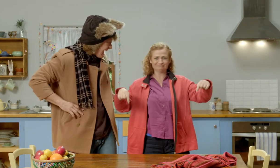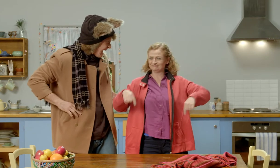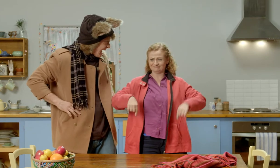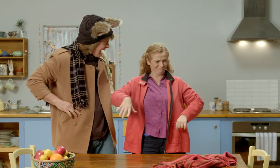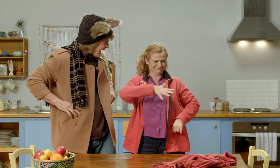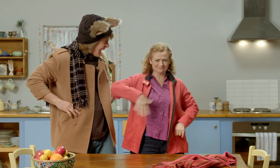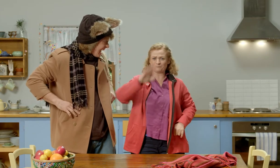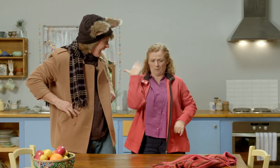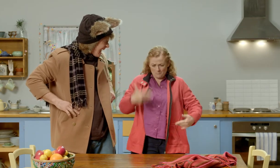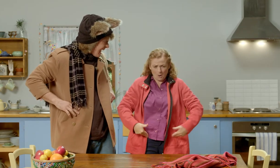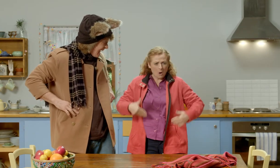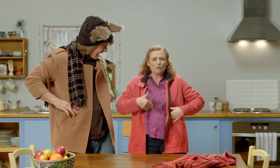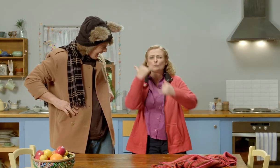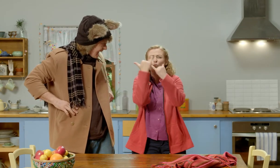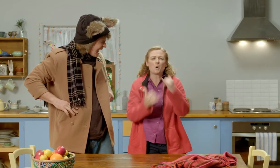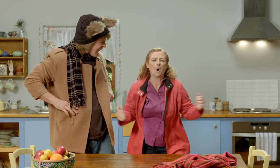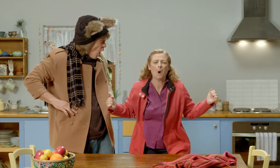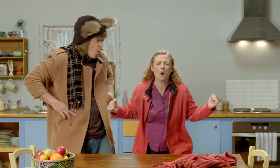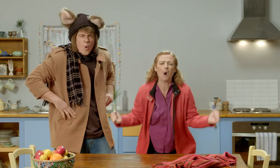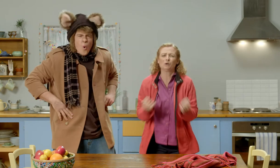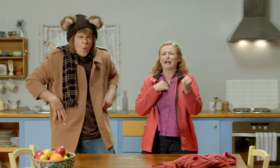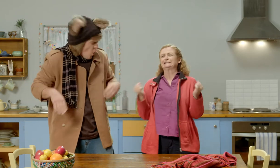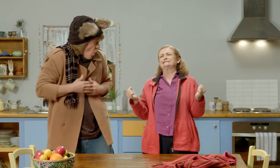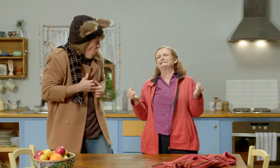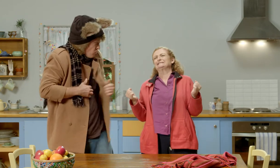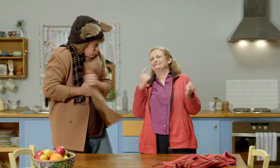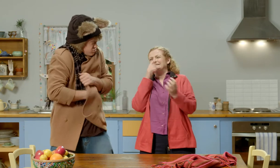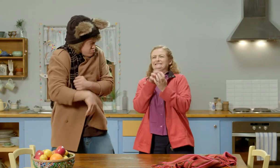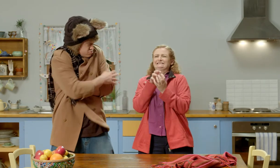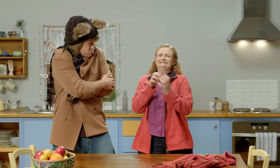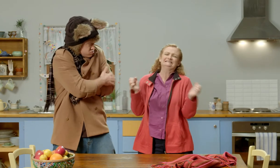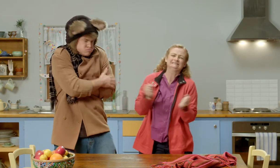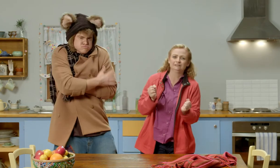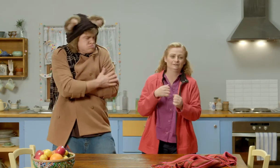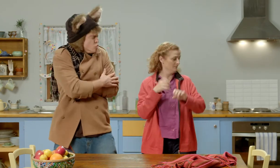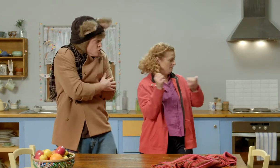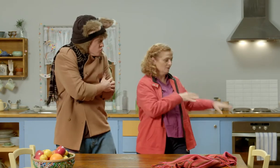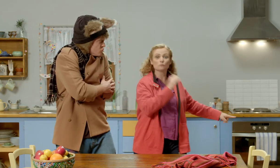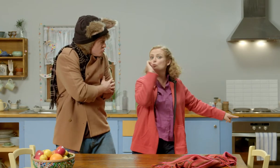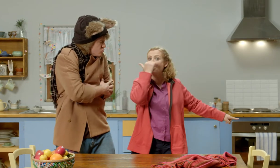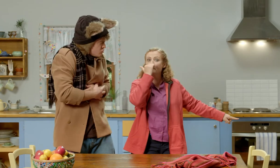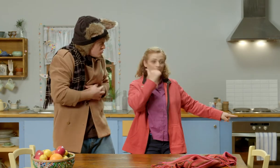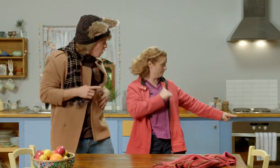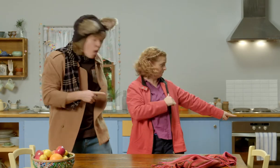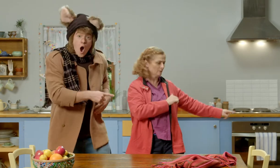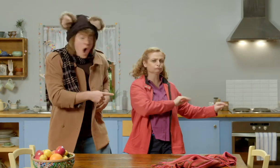This room is very warm too. It was so cold this morning and then I put my heater on